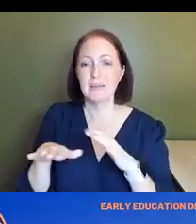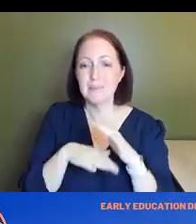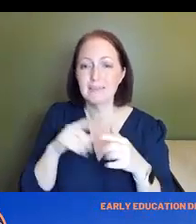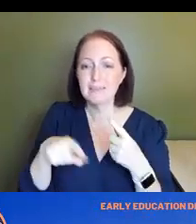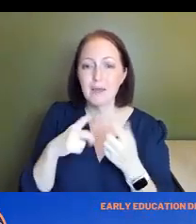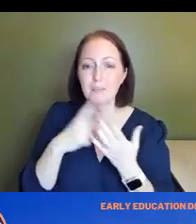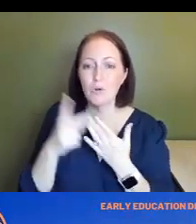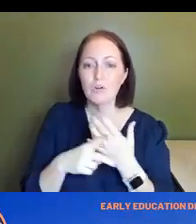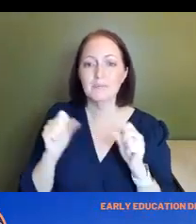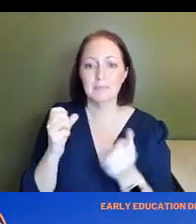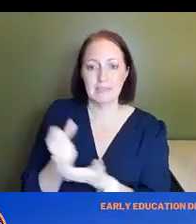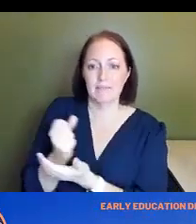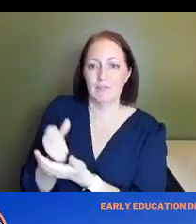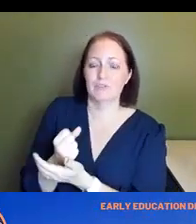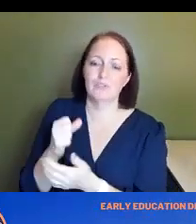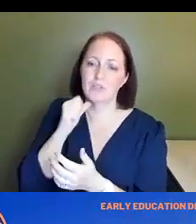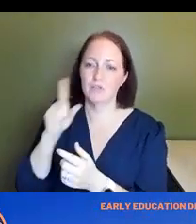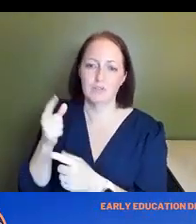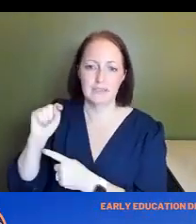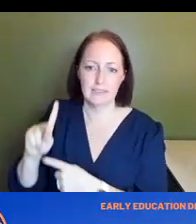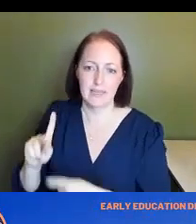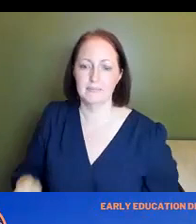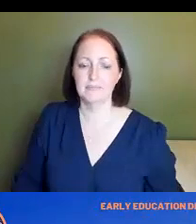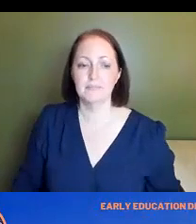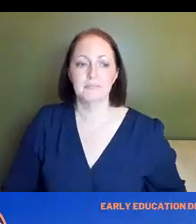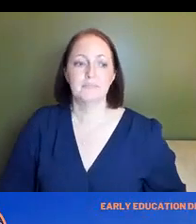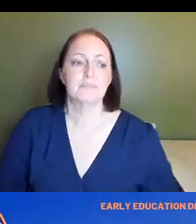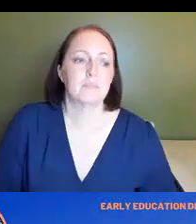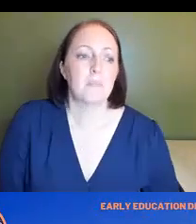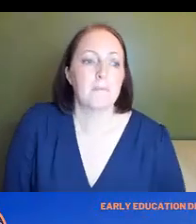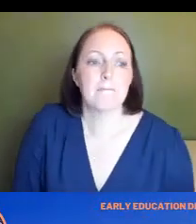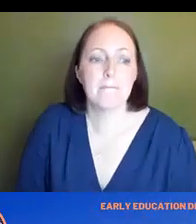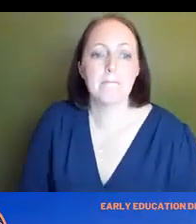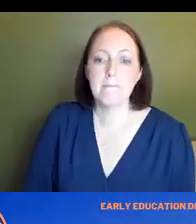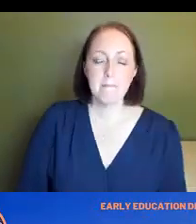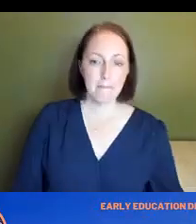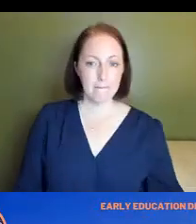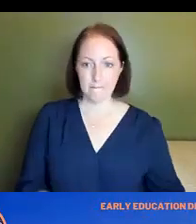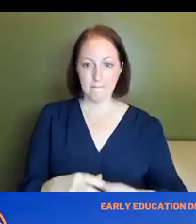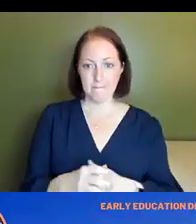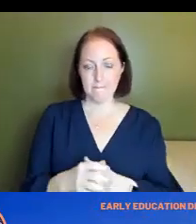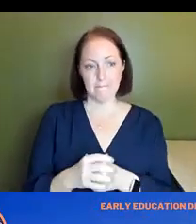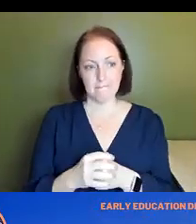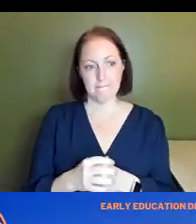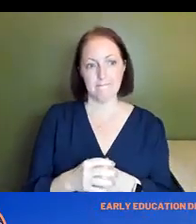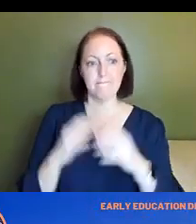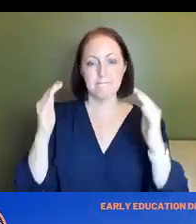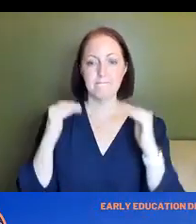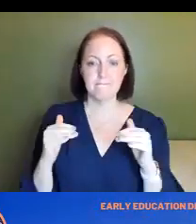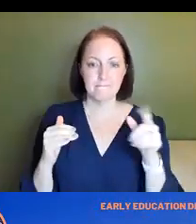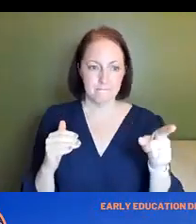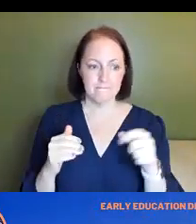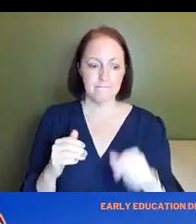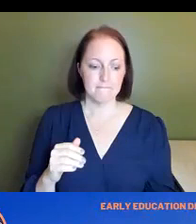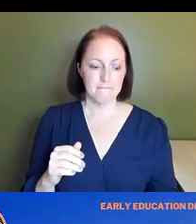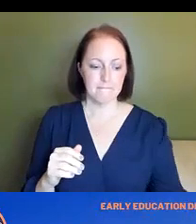that can be leveraged beyond TK. So as we move into our next slide Early Learning and